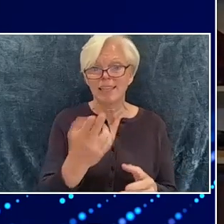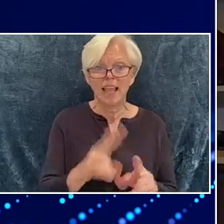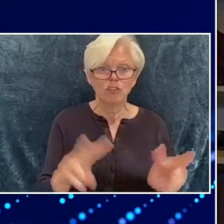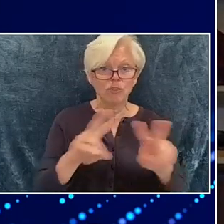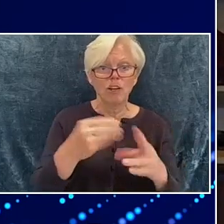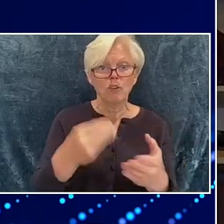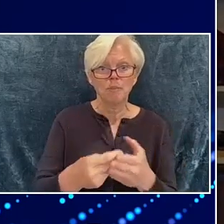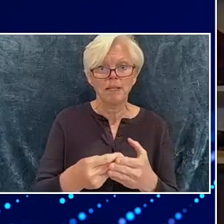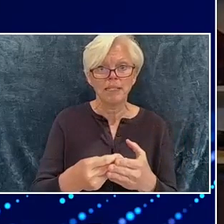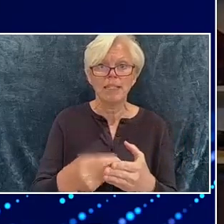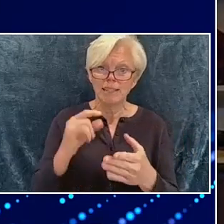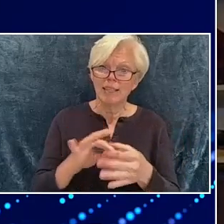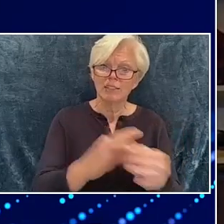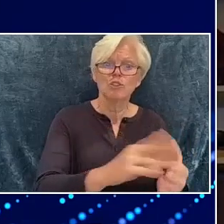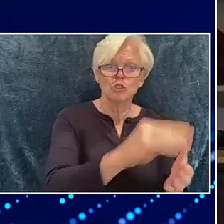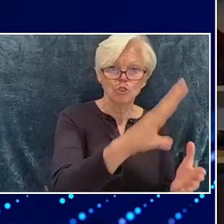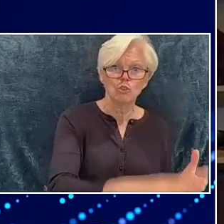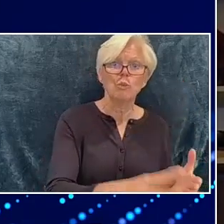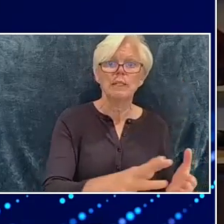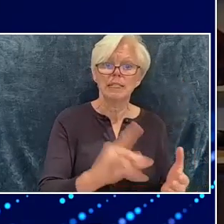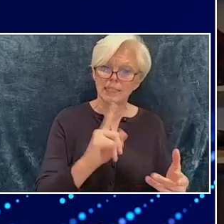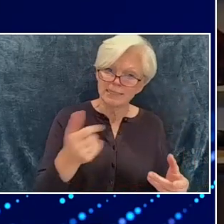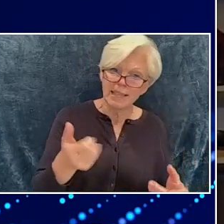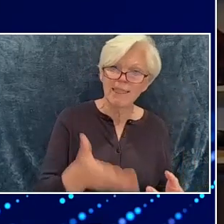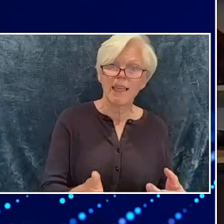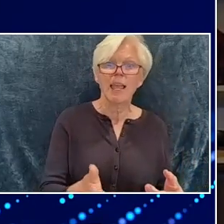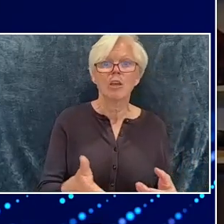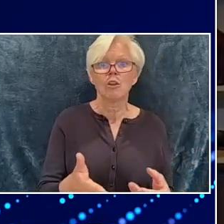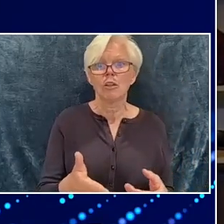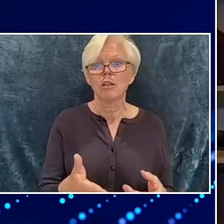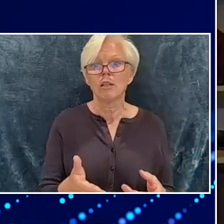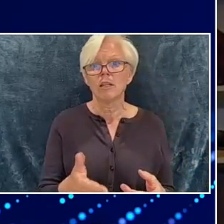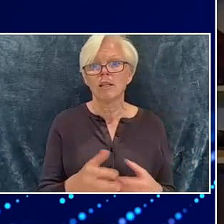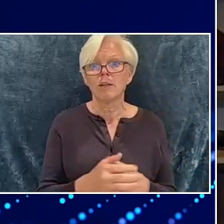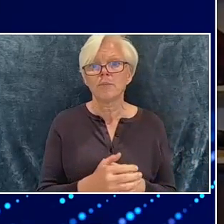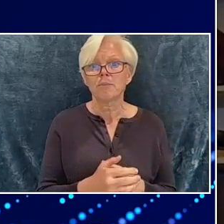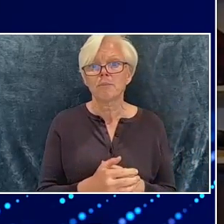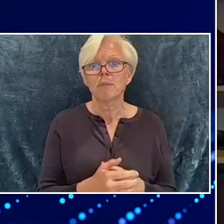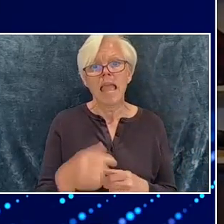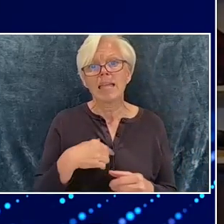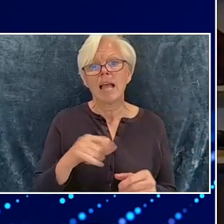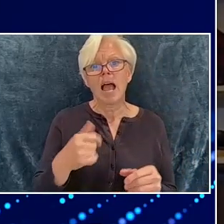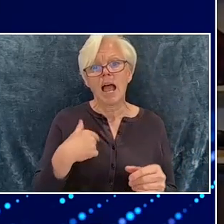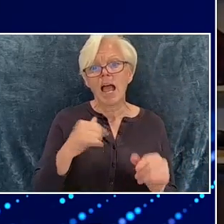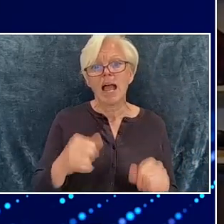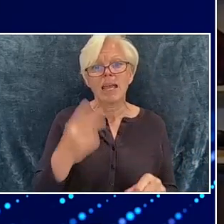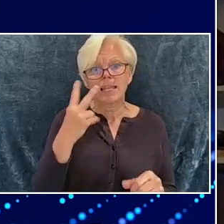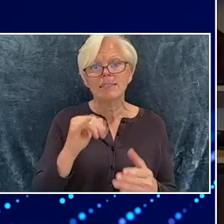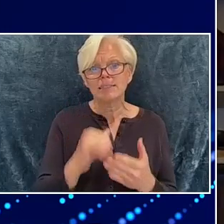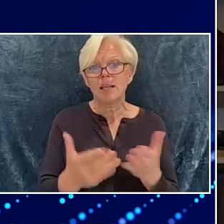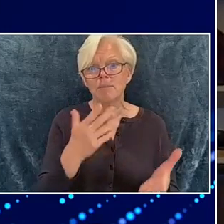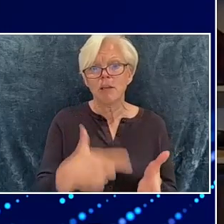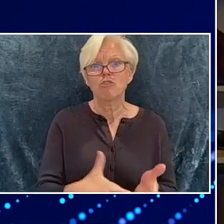money that is there that, you know- and I can see that it may require some accounting and changes of schools.